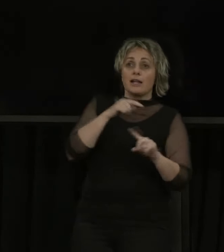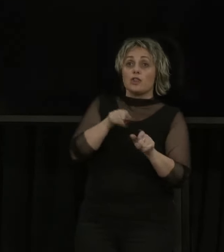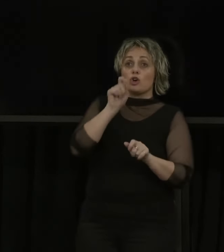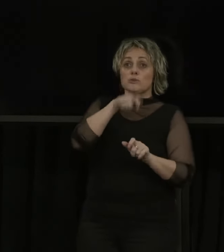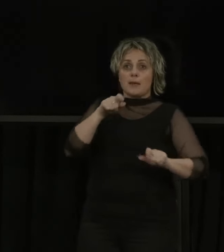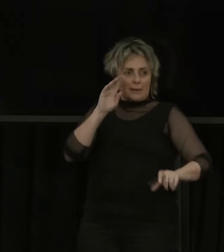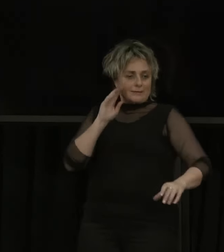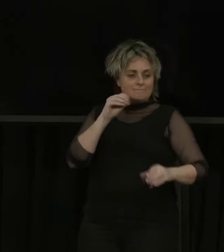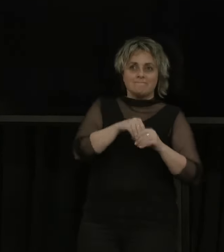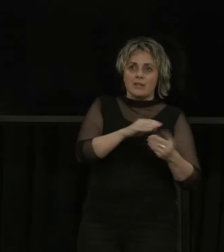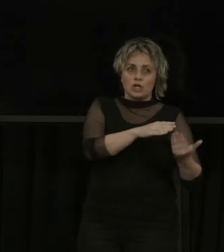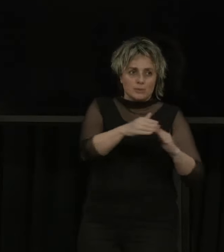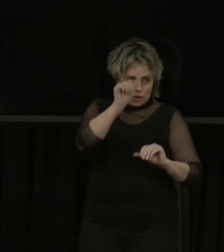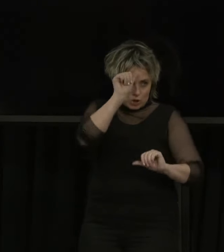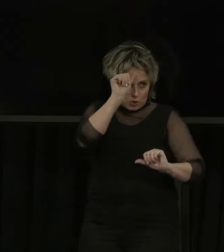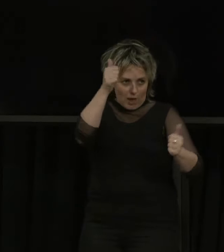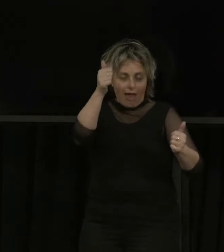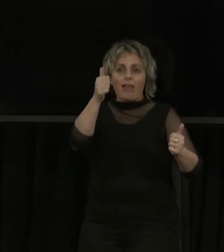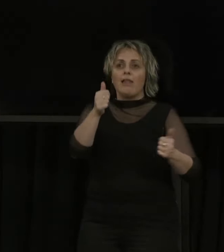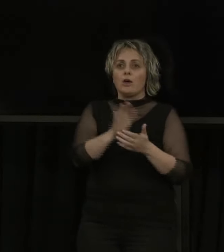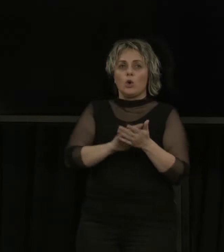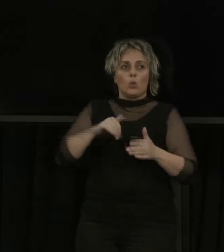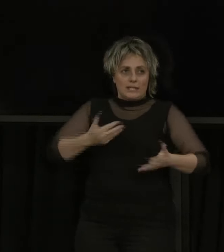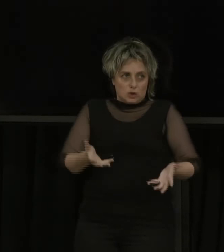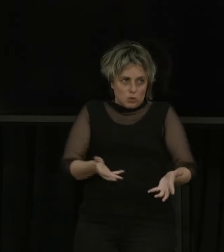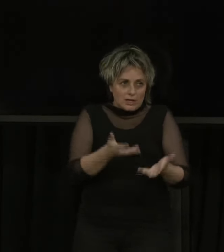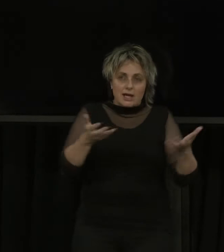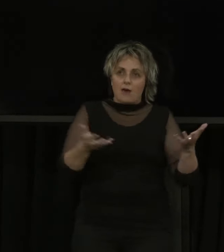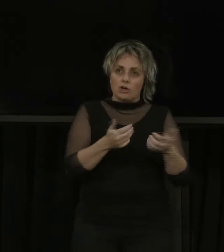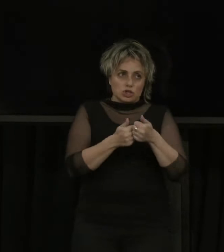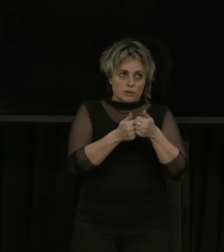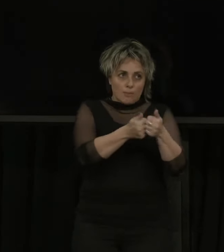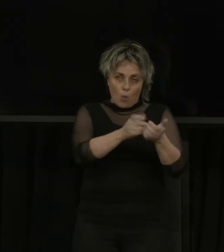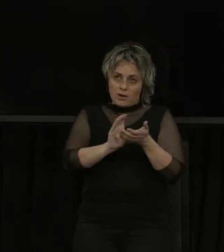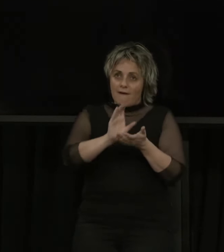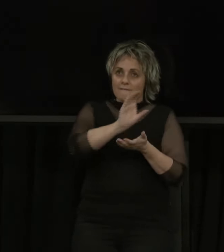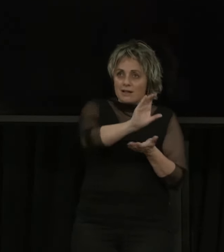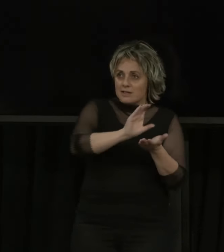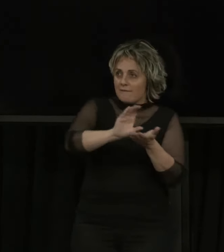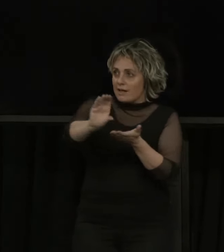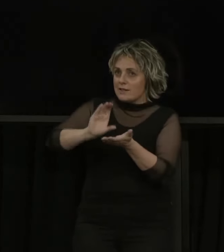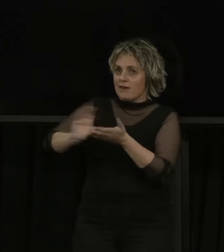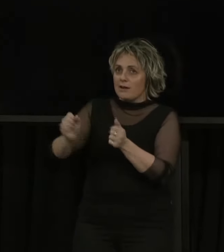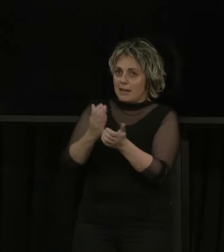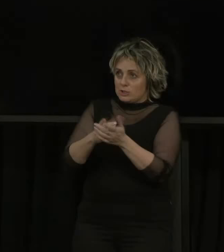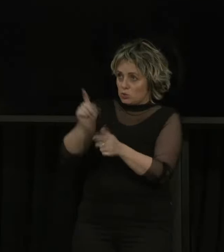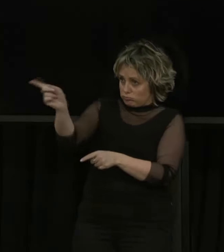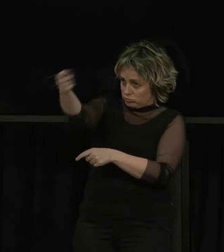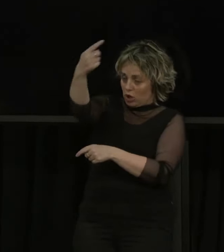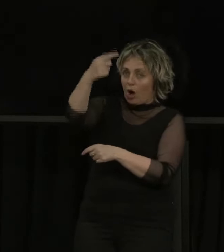initiatives across different DHBs from Maori providers, Pacifica providers, that is